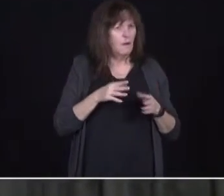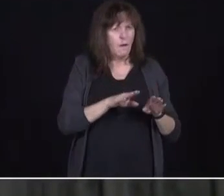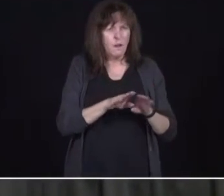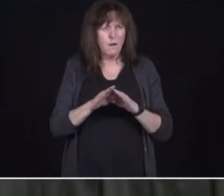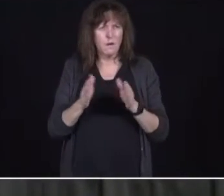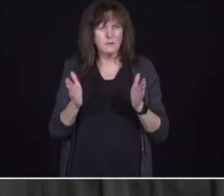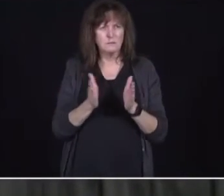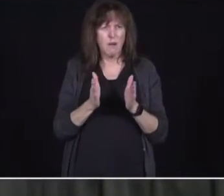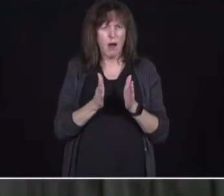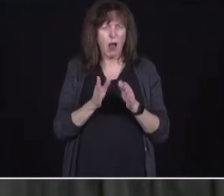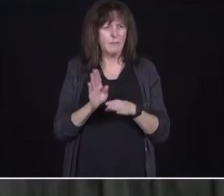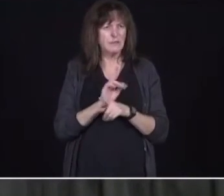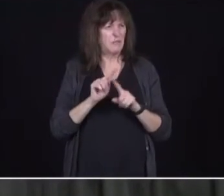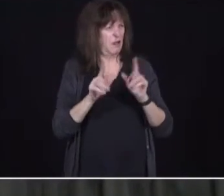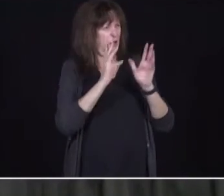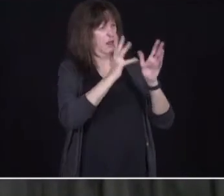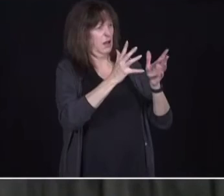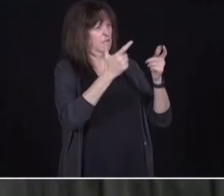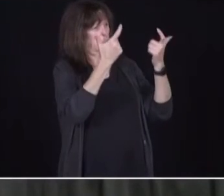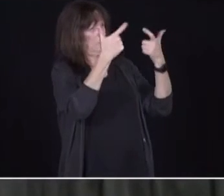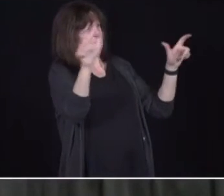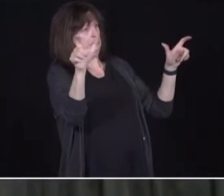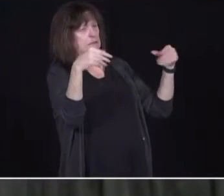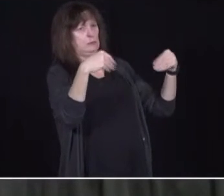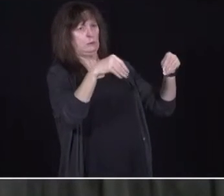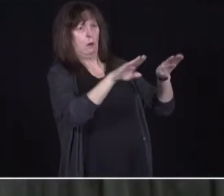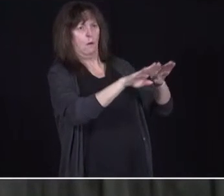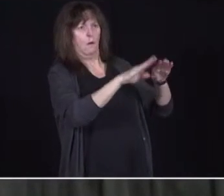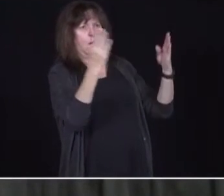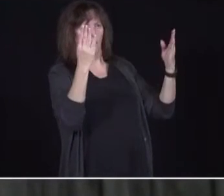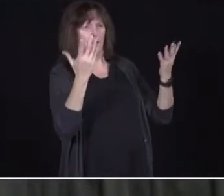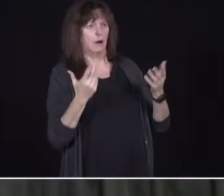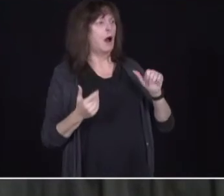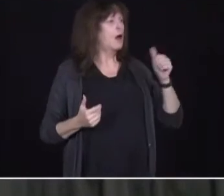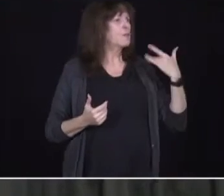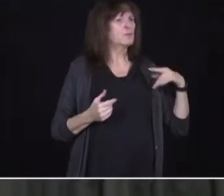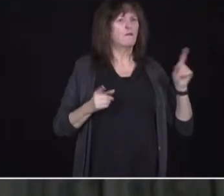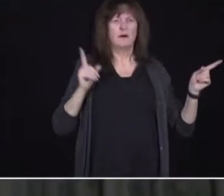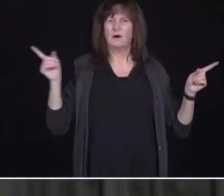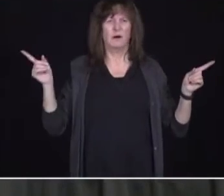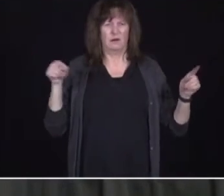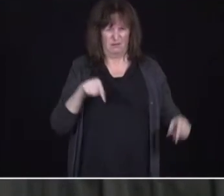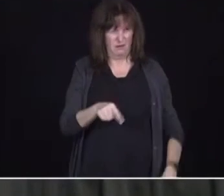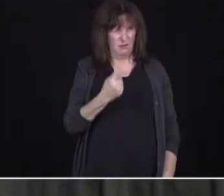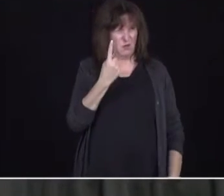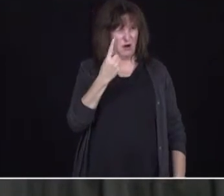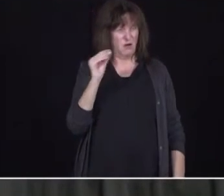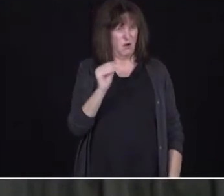independent business president Dan Kelly said that no other province has locked down small retailers while handing huge competitive